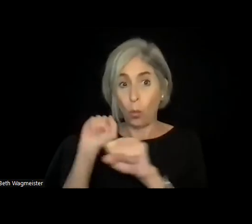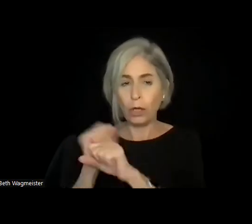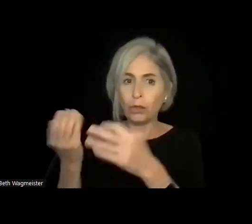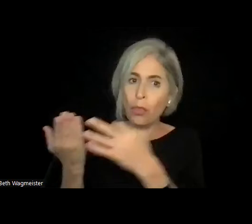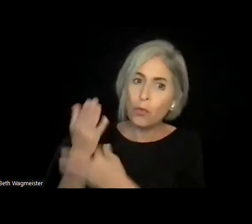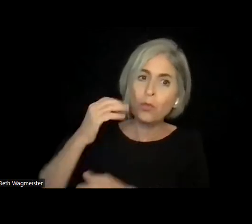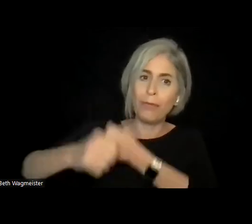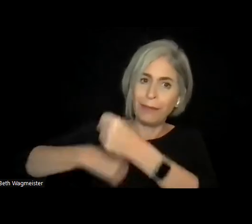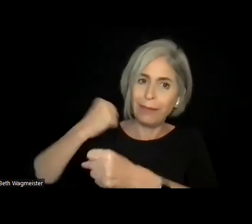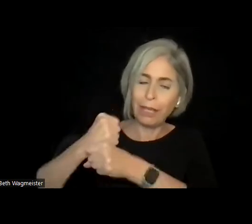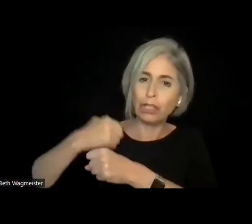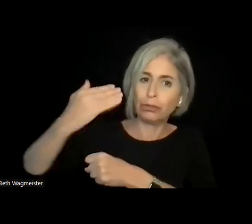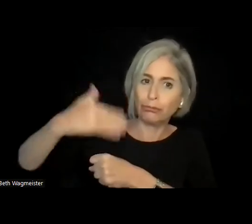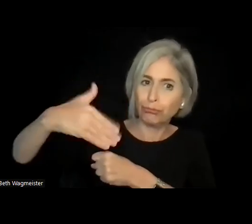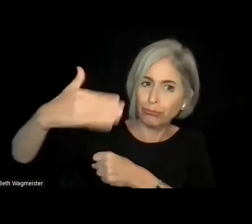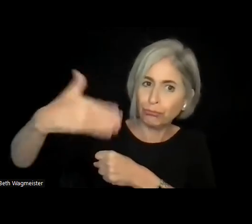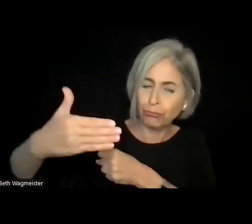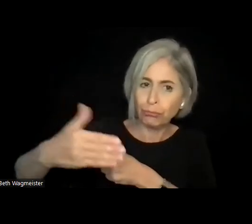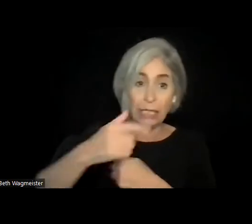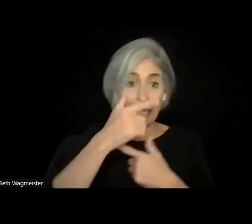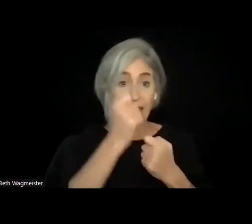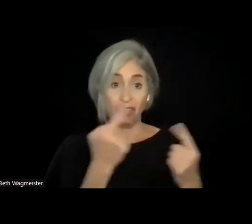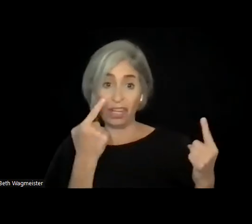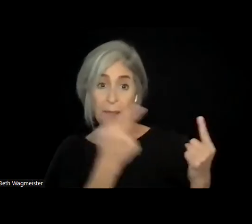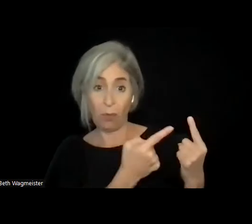mentioned, that the person can have something which works